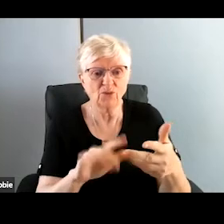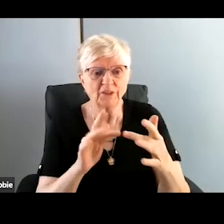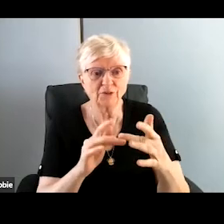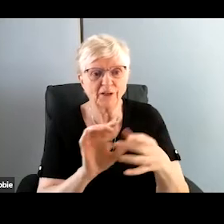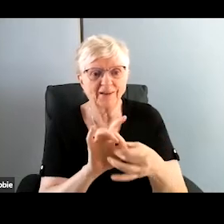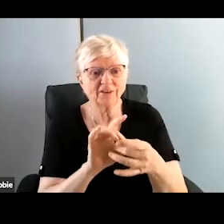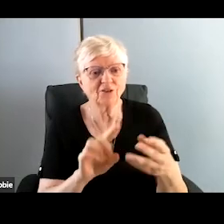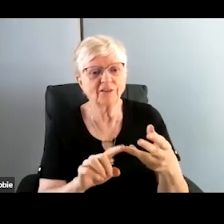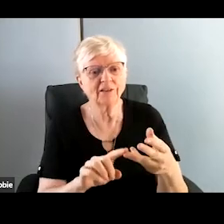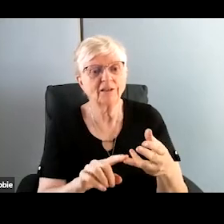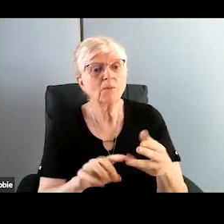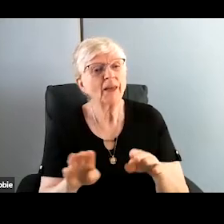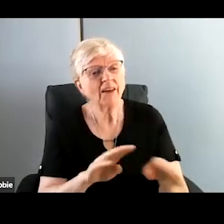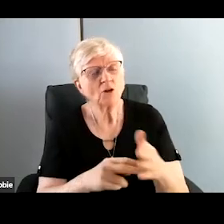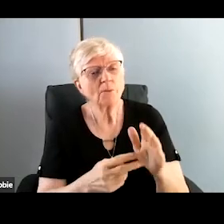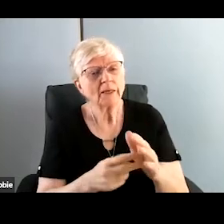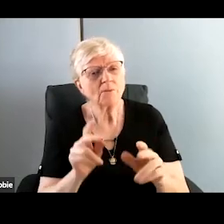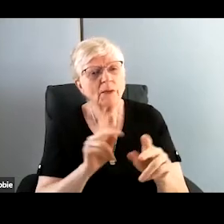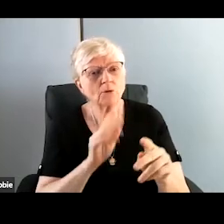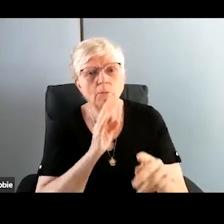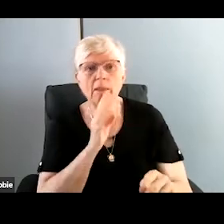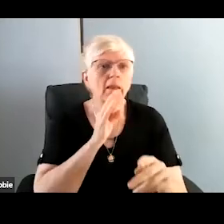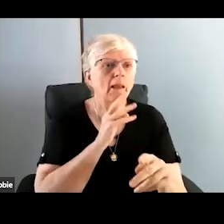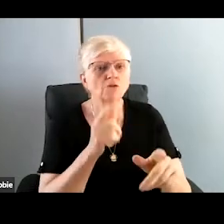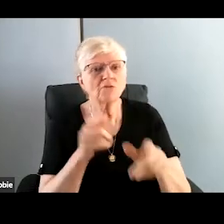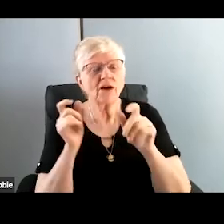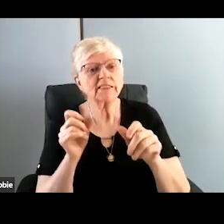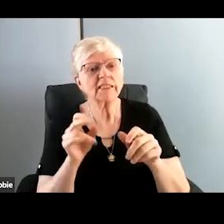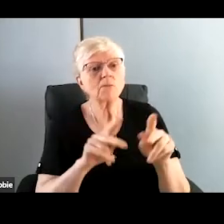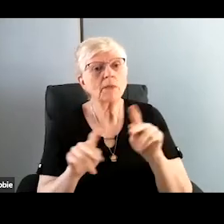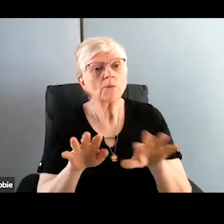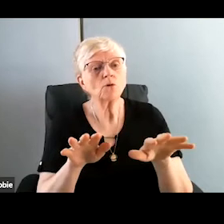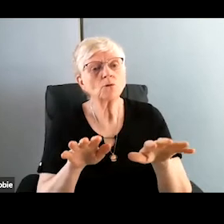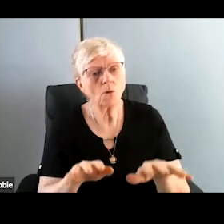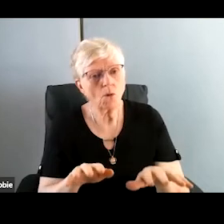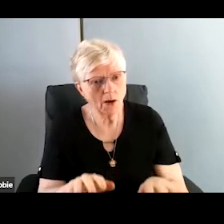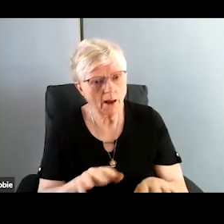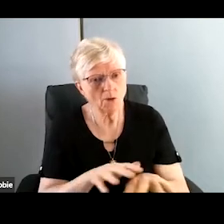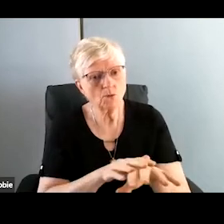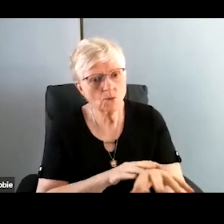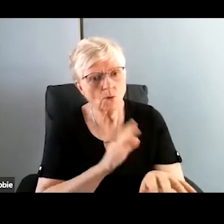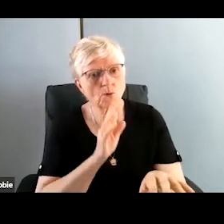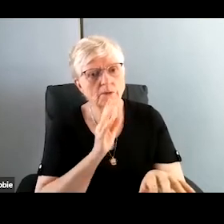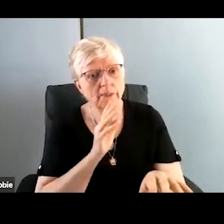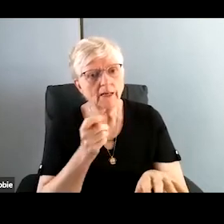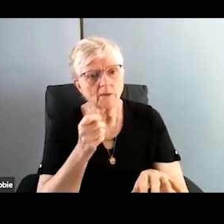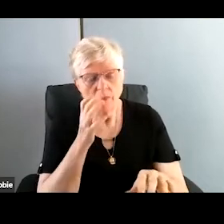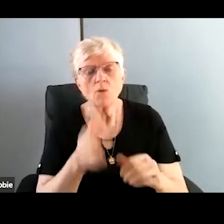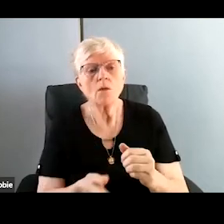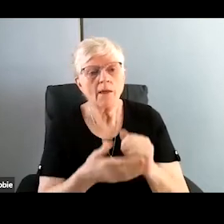OF PEOPLE TALKING. IF PEOPLE SLOW DOWN A LITTLE BIT, THAT'S GOING TO HELP THE IF PEOPLE SLOW DOWN A LITTLE BIT, THAT'S GOING TO HELP THE COMMUNICATION GO EASIER. COMMUNICATION GO EASIER. AND FINALLY, VIDEO